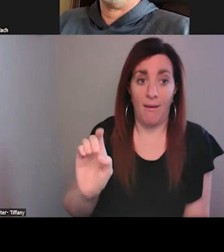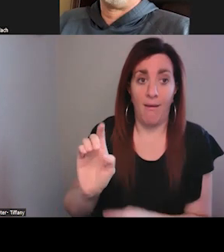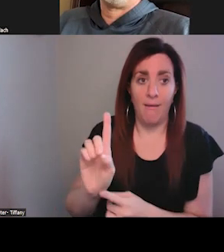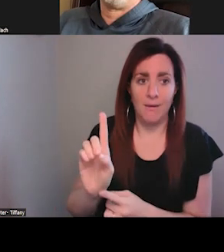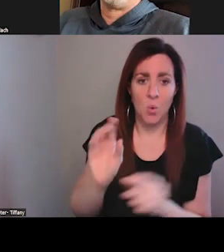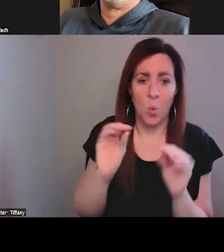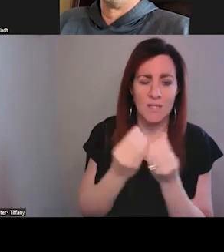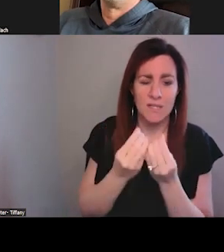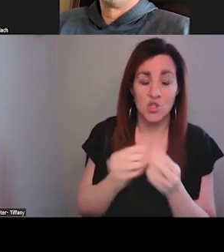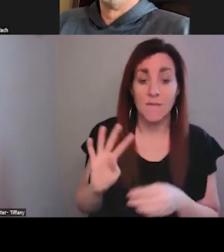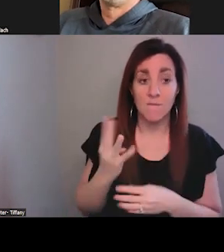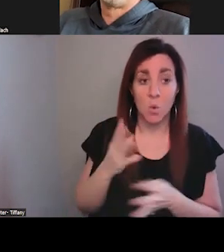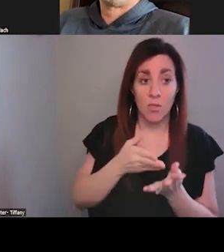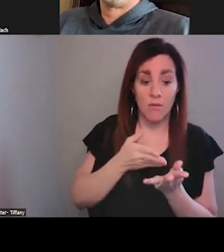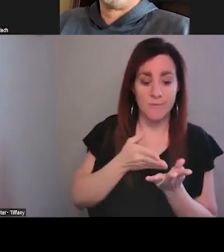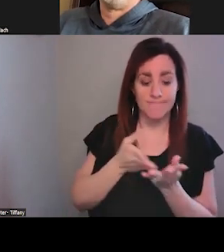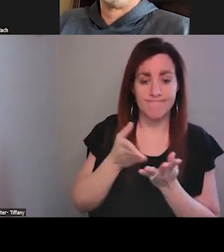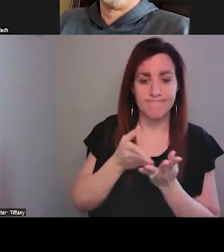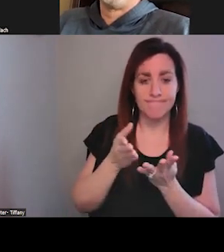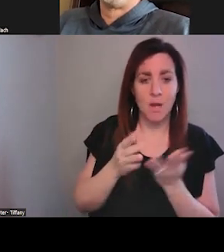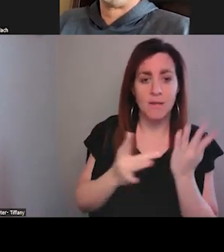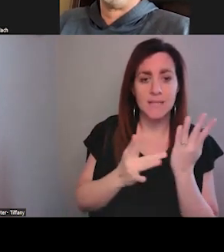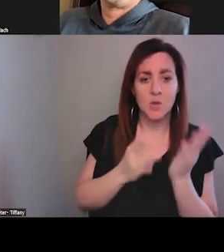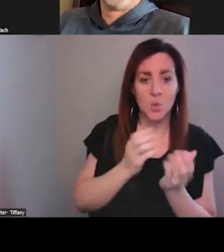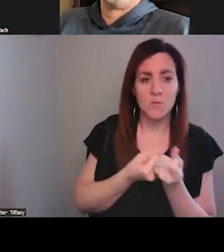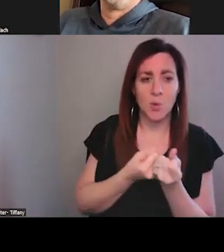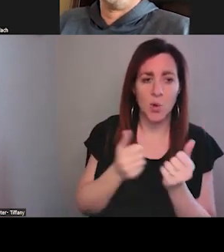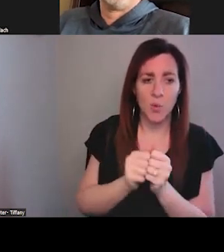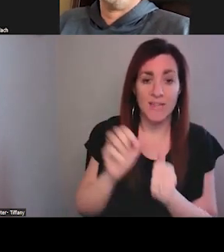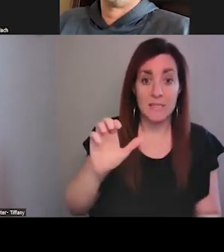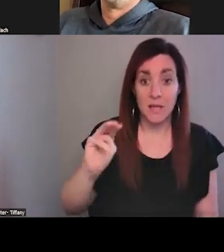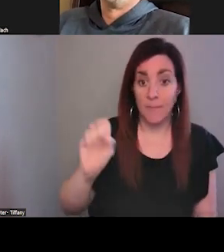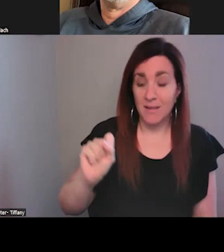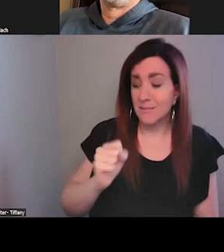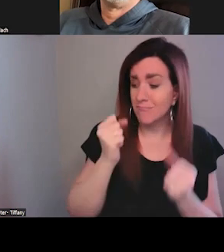THE THIRD AREA IS TECHNICAL SUPPORT WITH CMS. THERE IS A LOT OF RULES INVOLVED IN TERMS